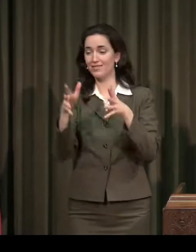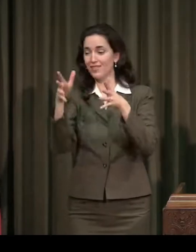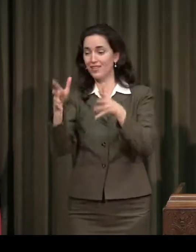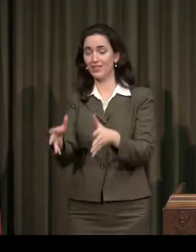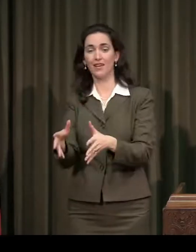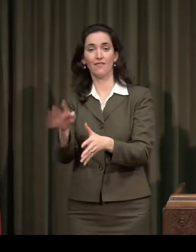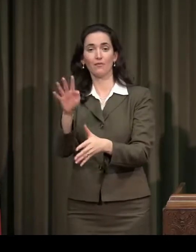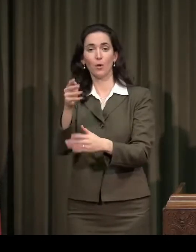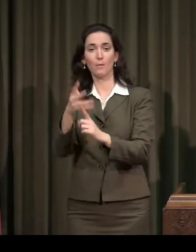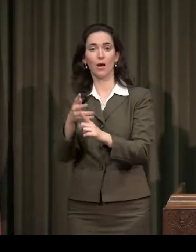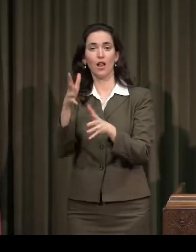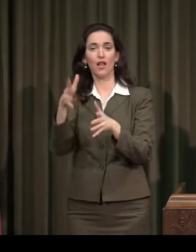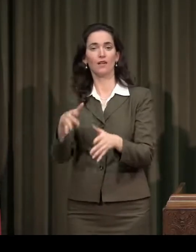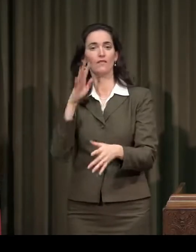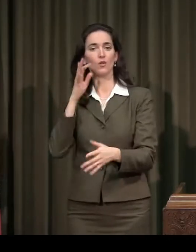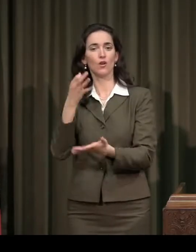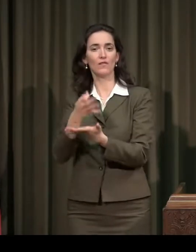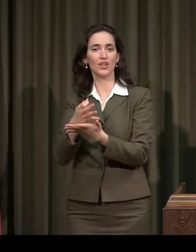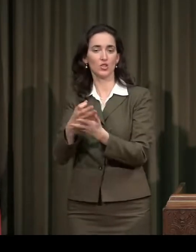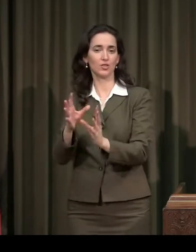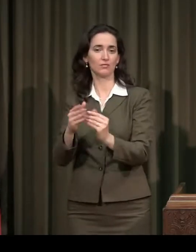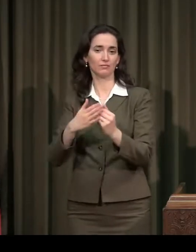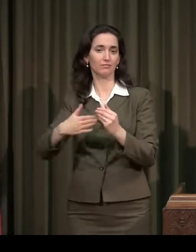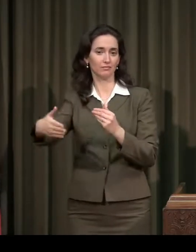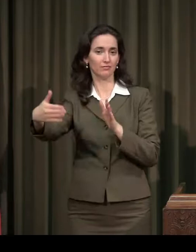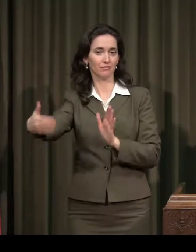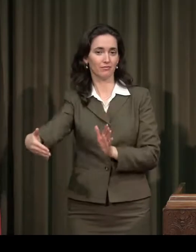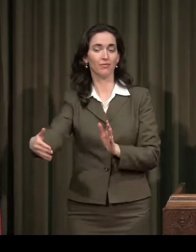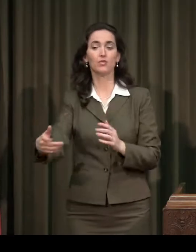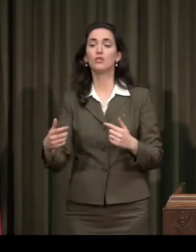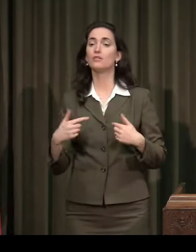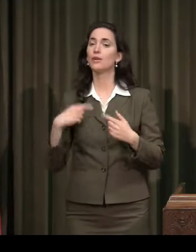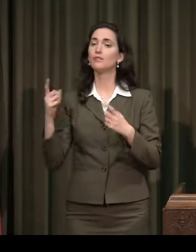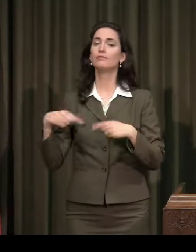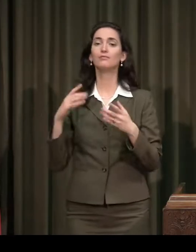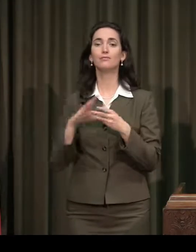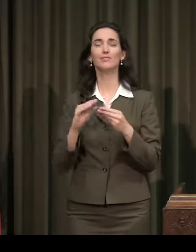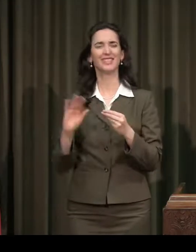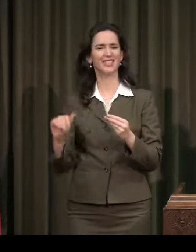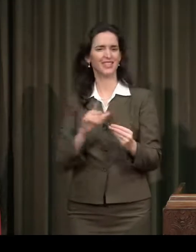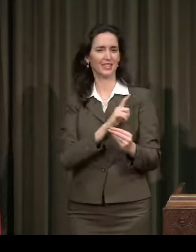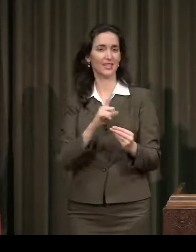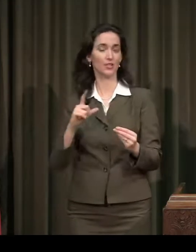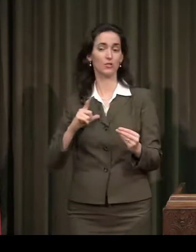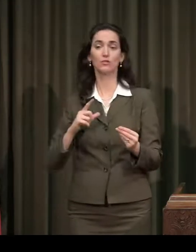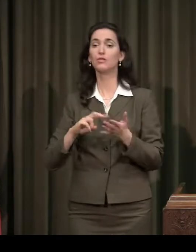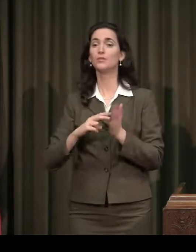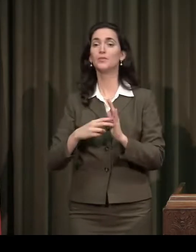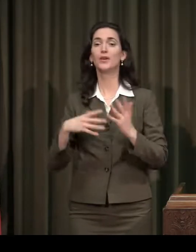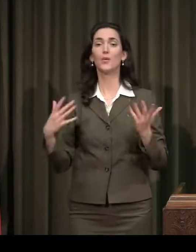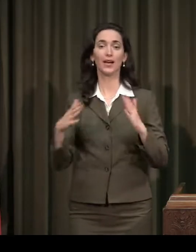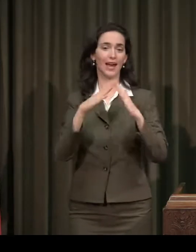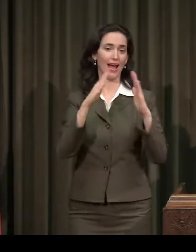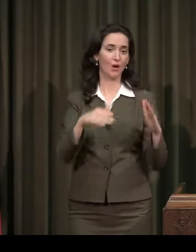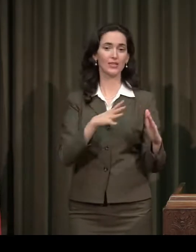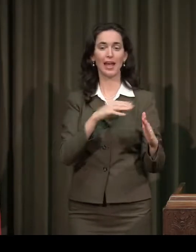you know I've said all along that the legislature and that certainly means the house and the Senate want to make deeper